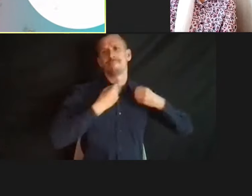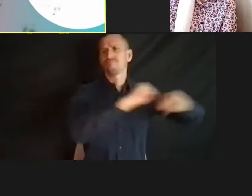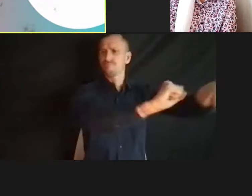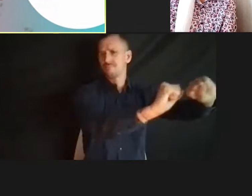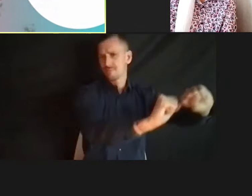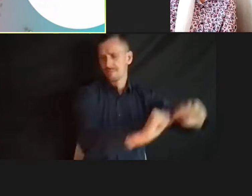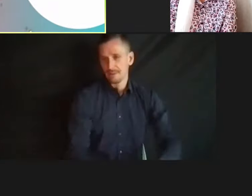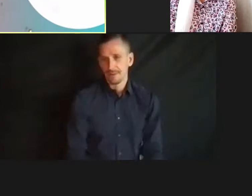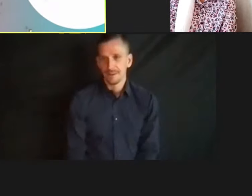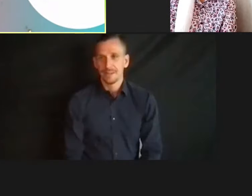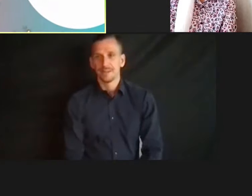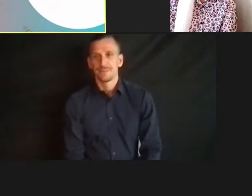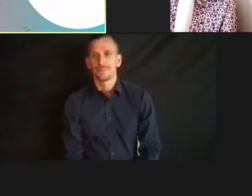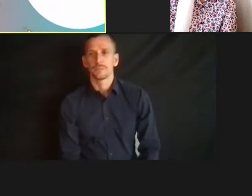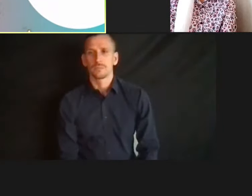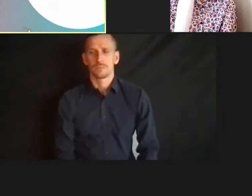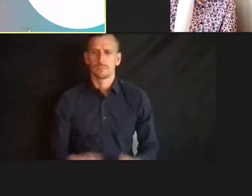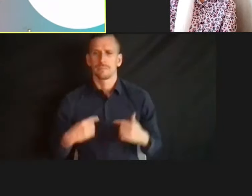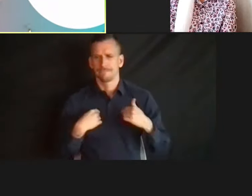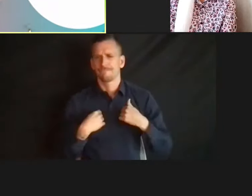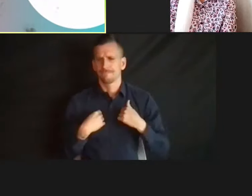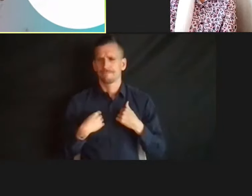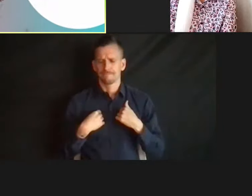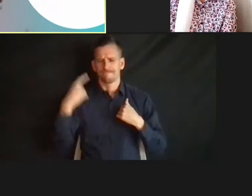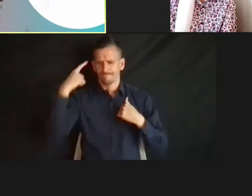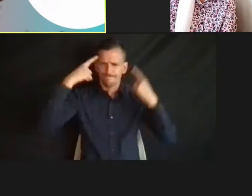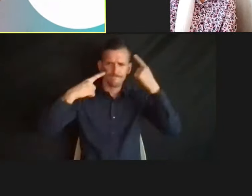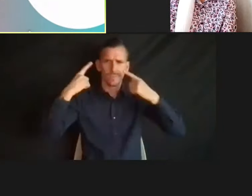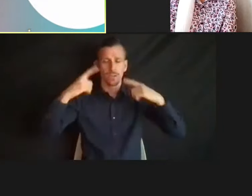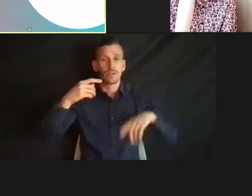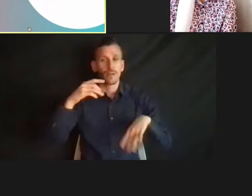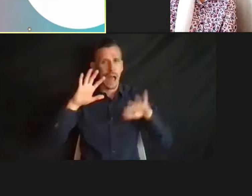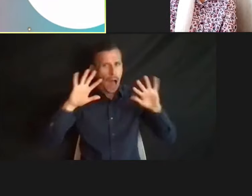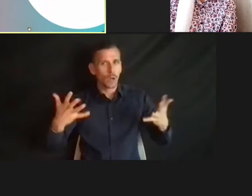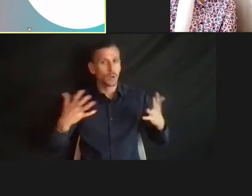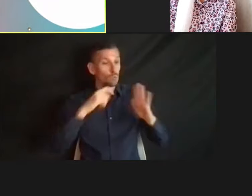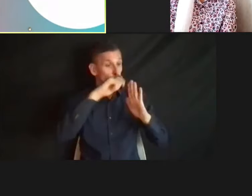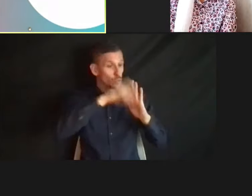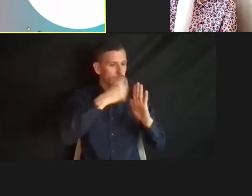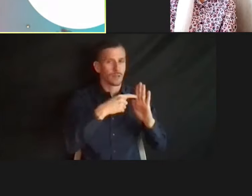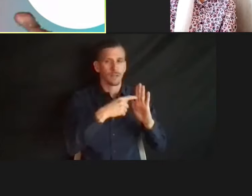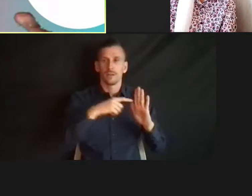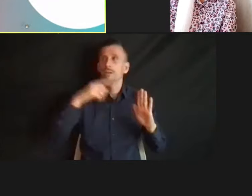resources, without the resources. We're trying to create impact, we're trying to solve multiple